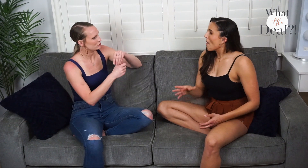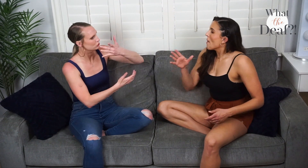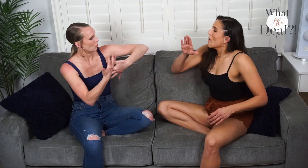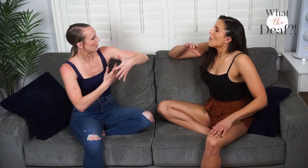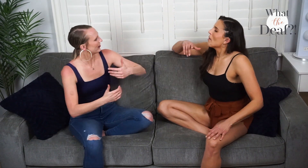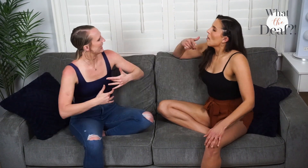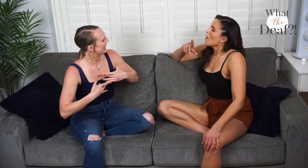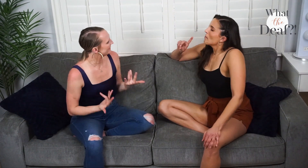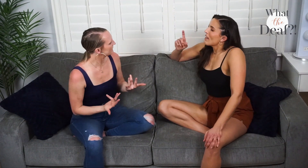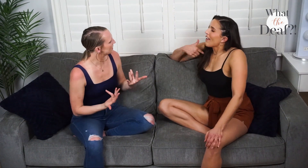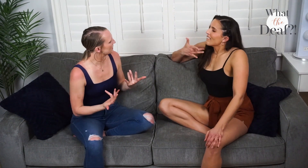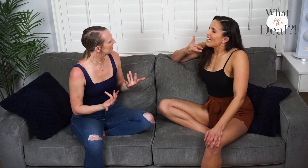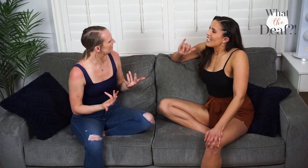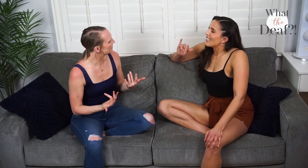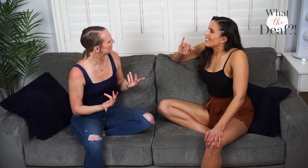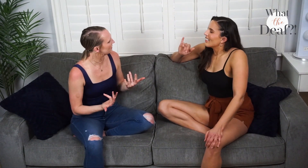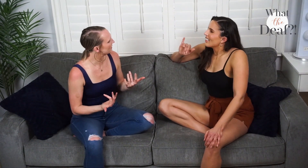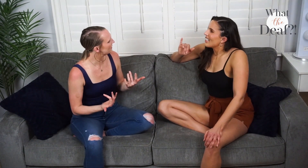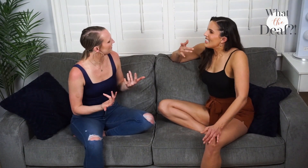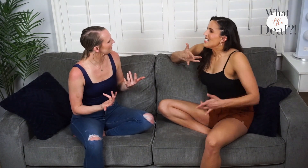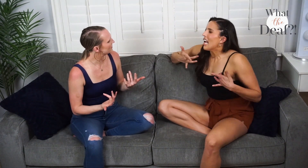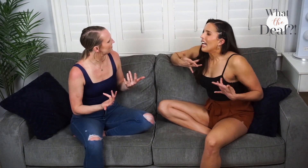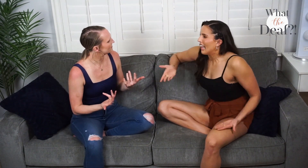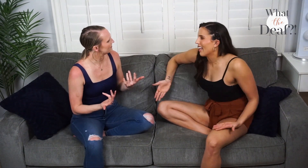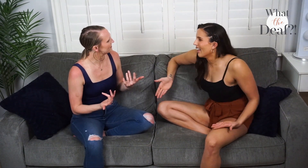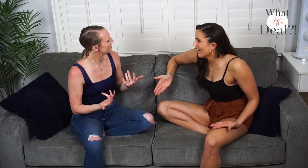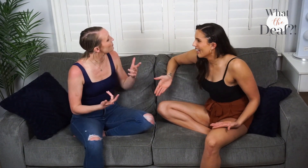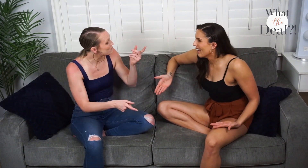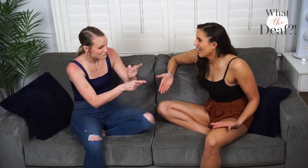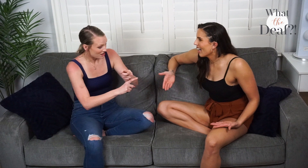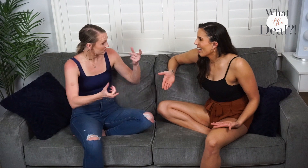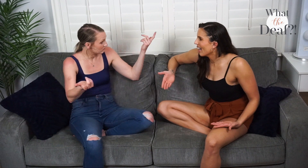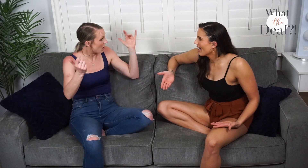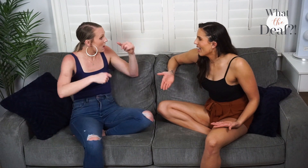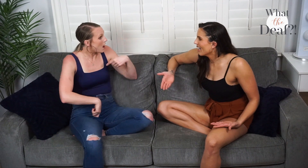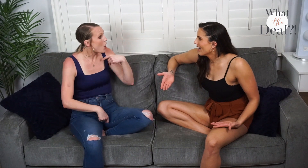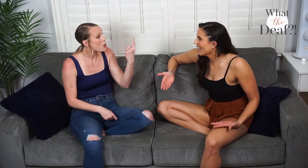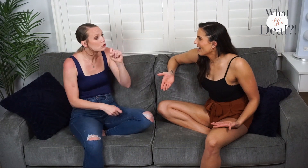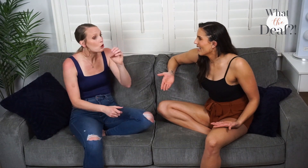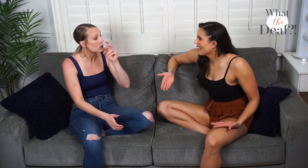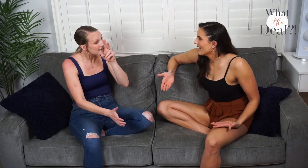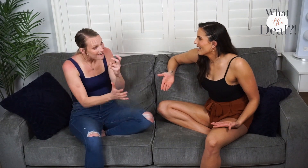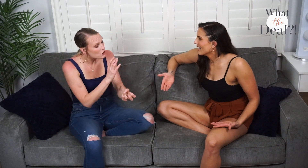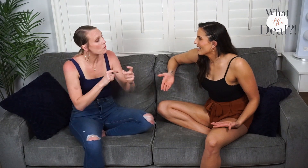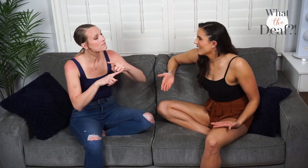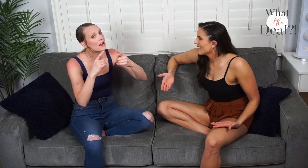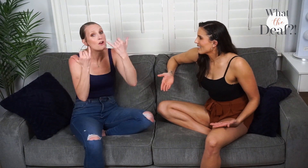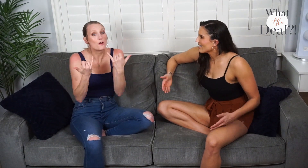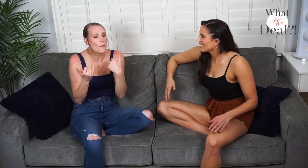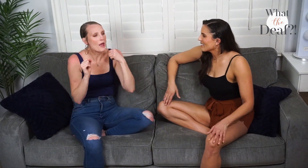in a social event? But I feel like it's exciting though. Right, and that's why I'm always so engaged